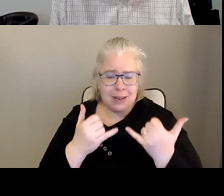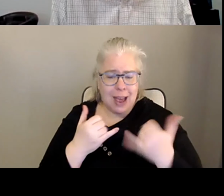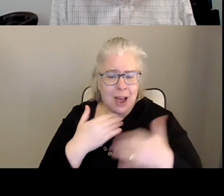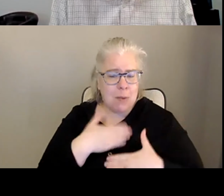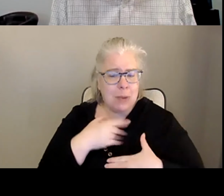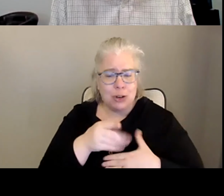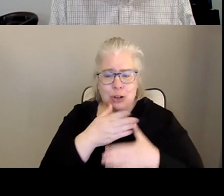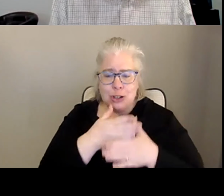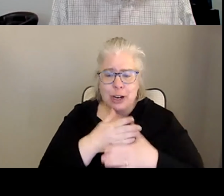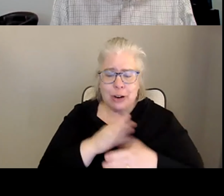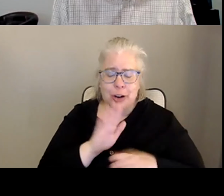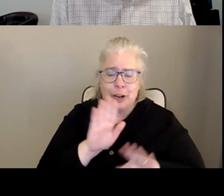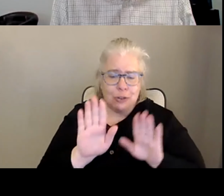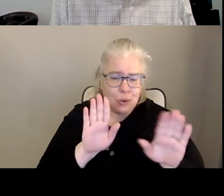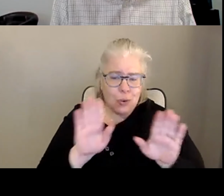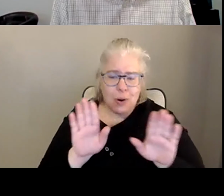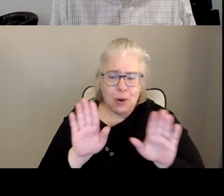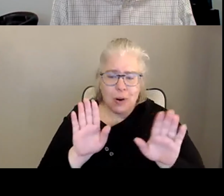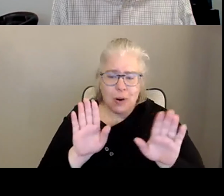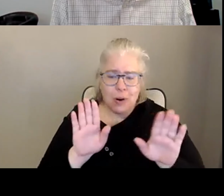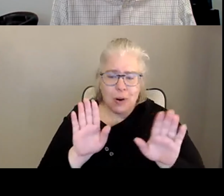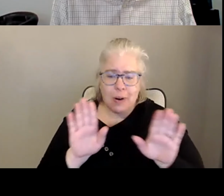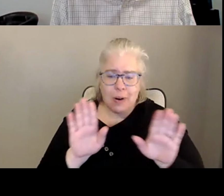your recommendations there.